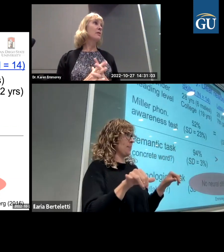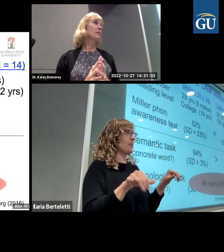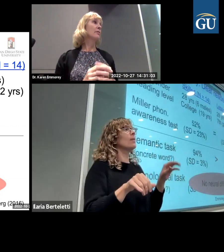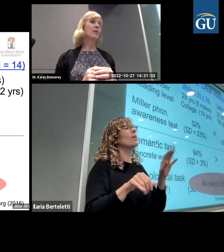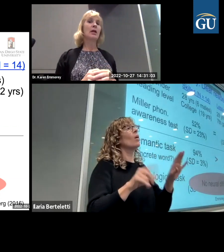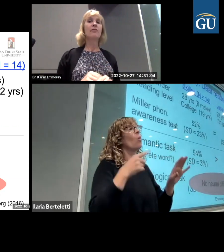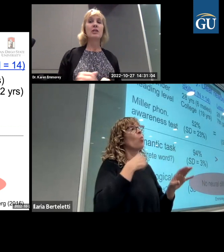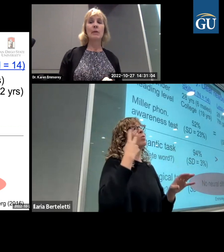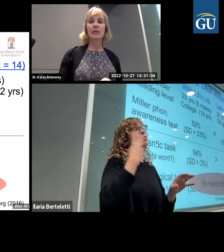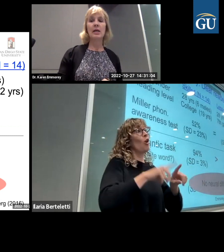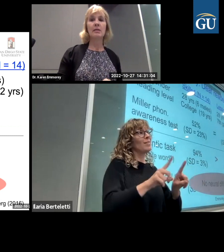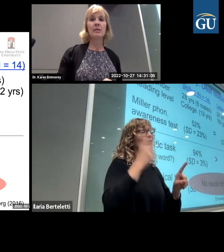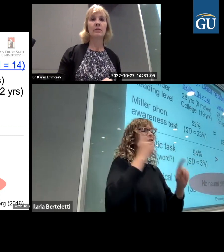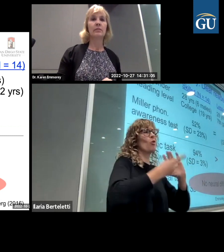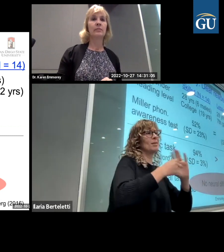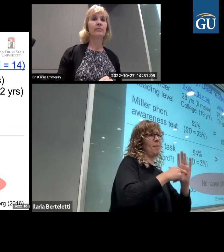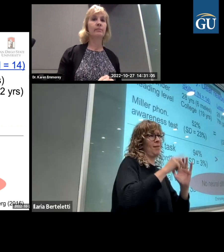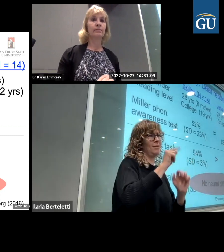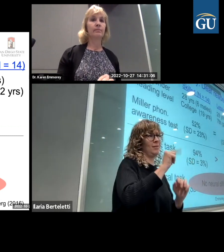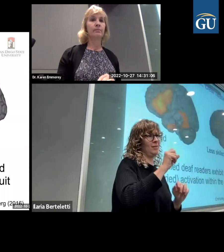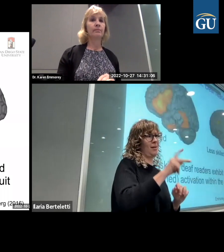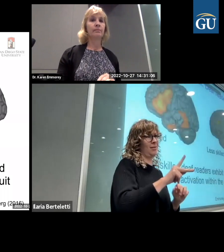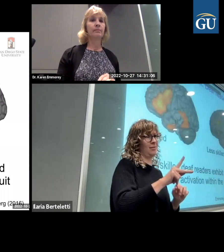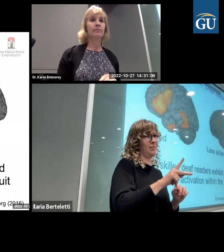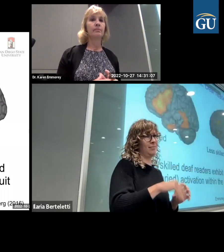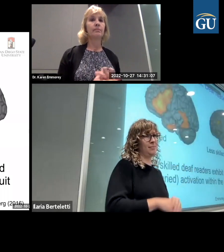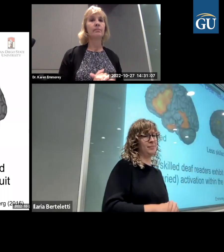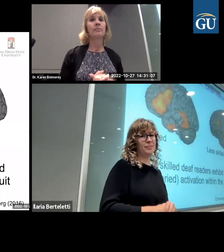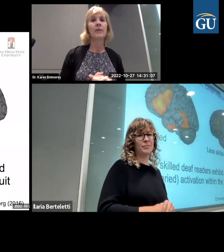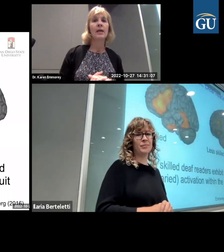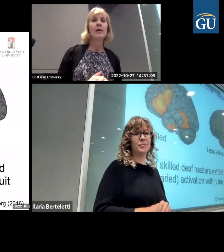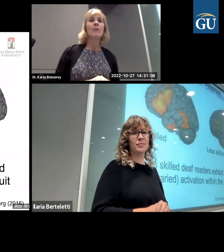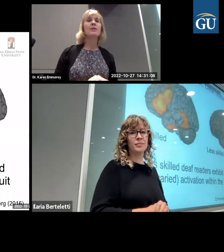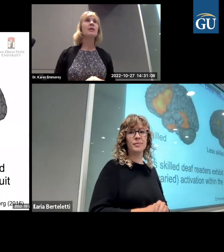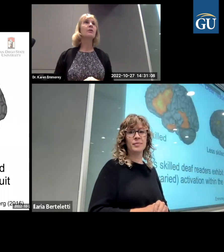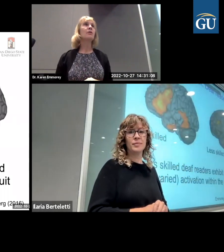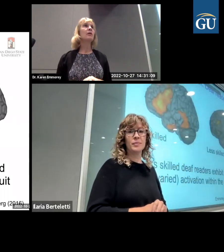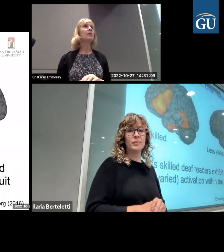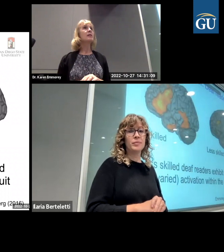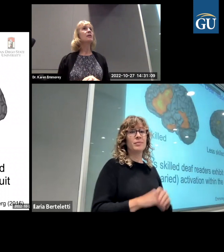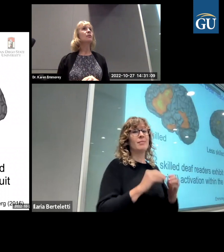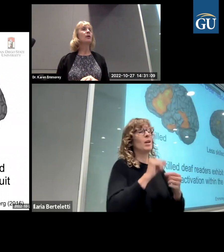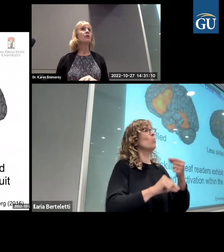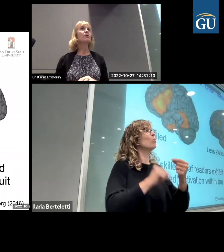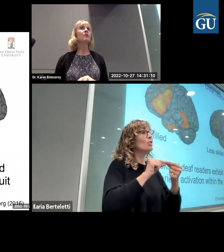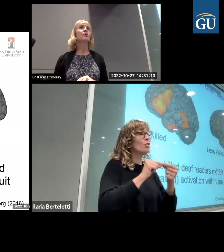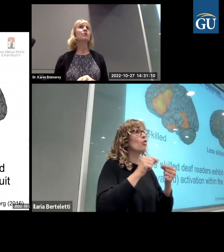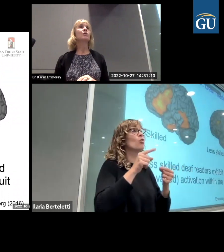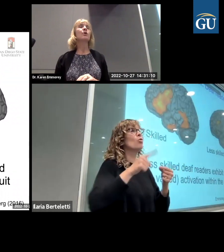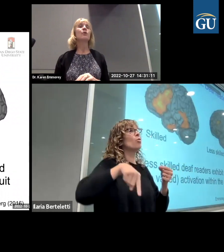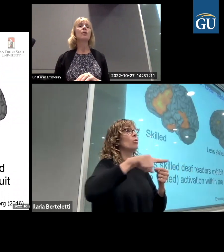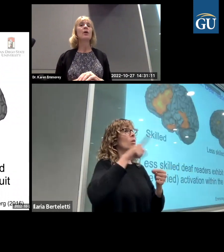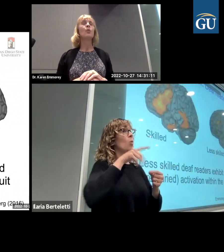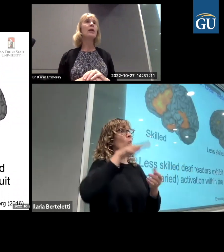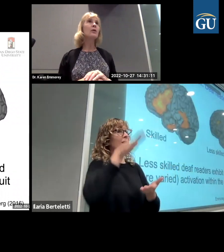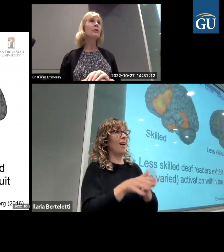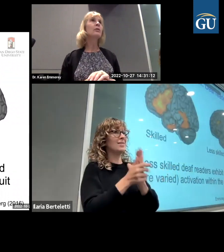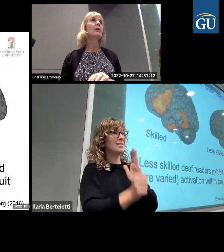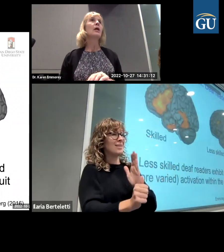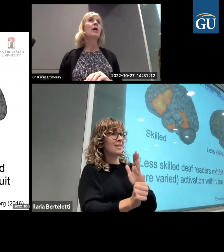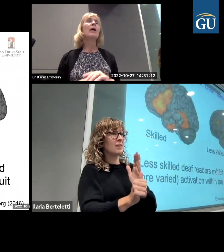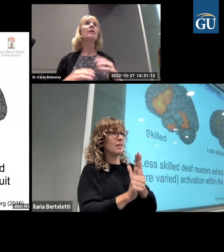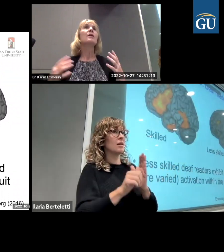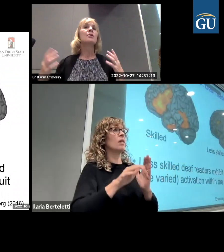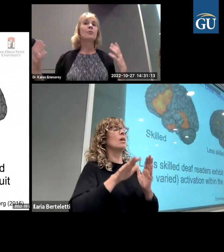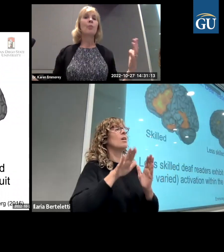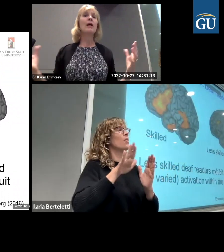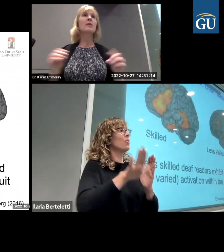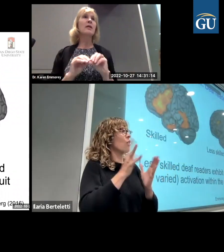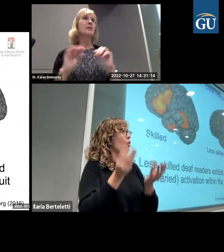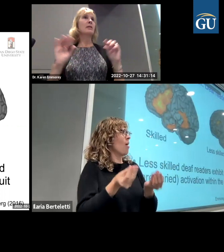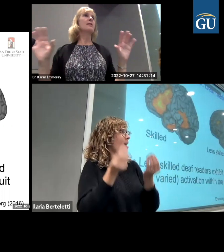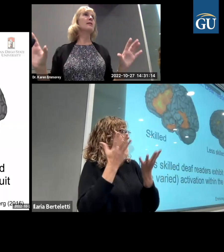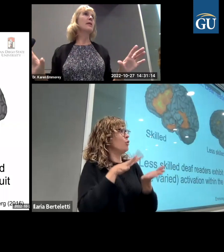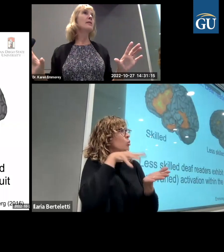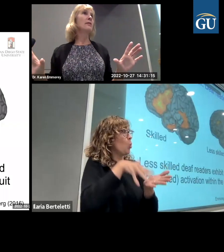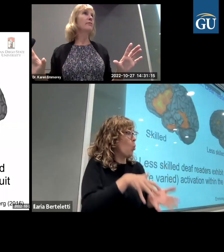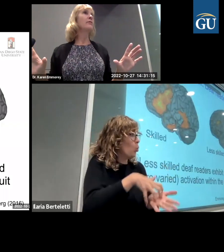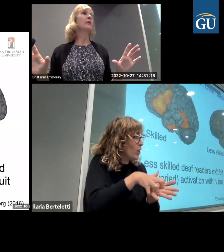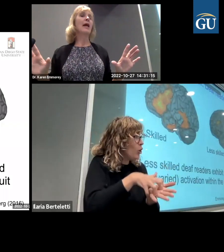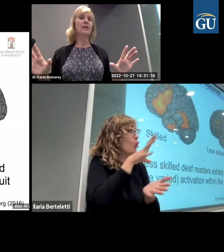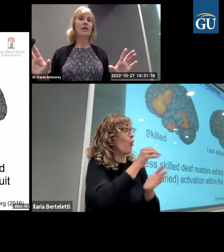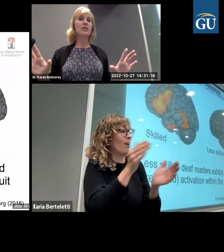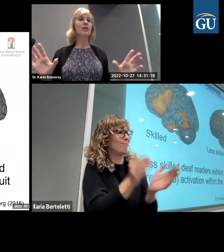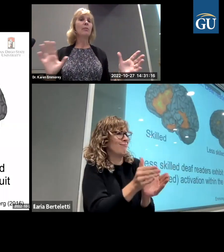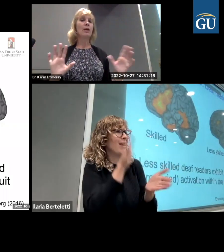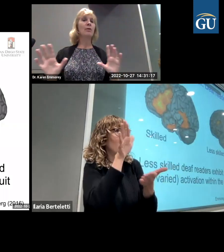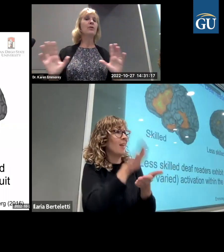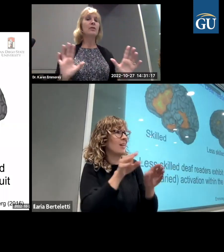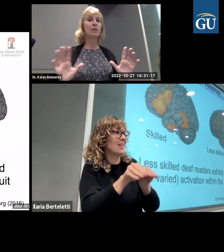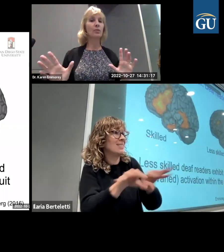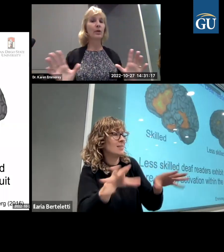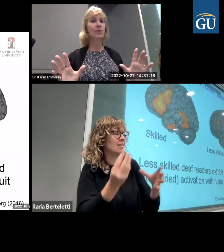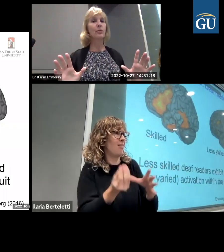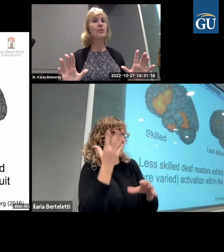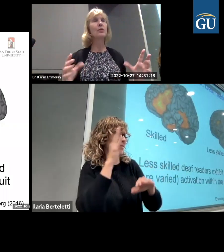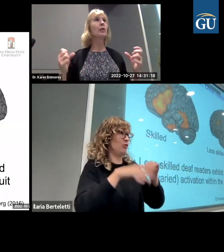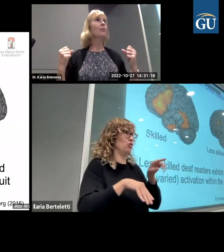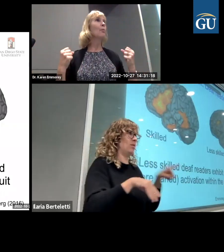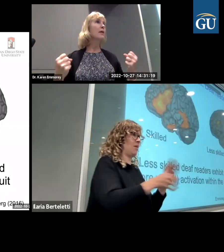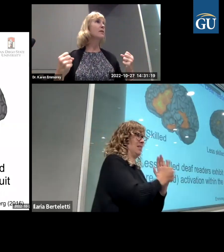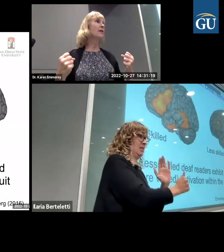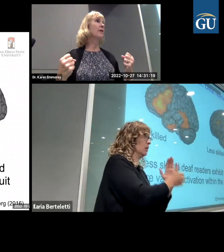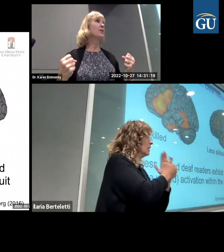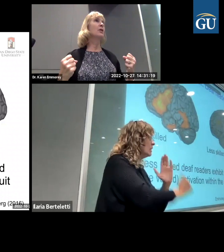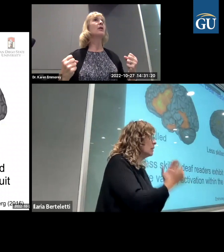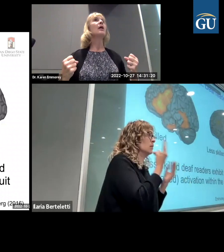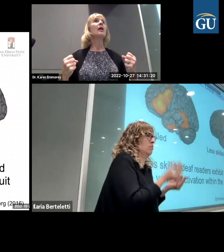um and less robust, less less extensive activation compared to the skilled readers. Where you see really robust activation and these brain regions that we know are involved in. We're processing frontal temporal regions, more activation for the skilled readers and for the less skilled readers.